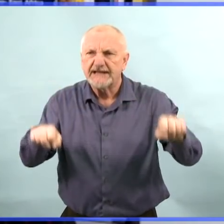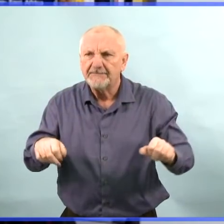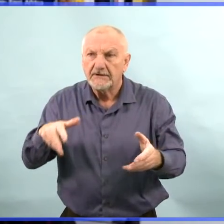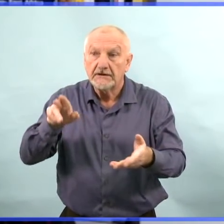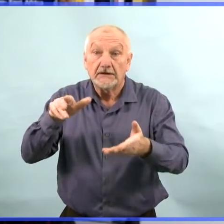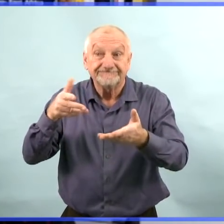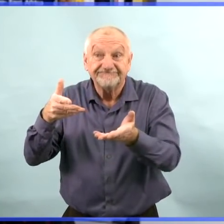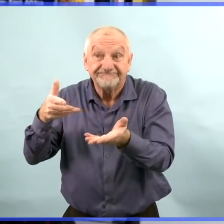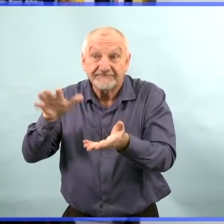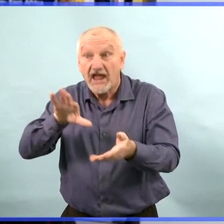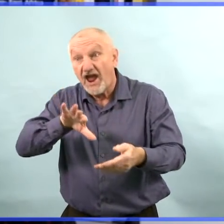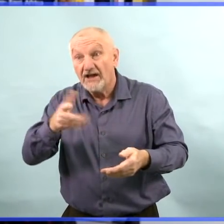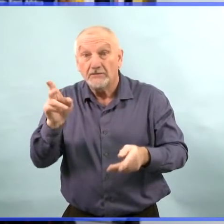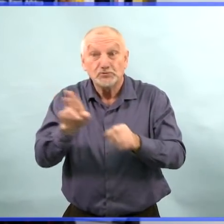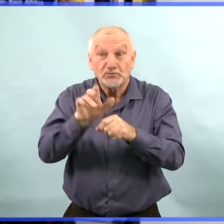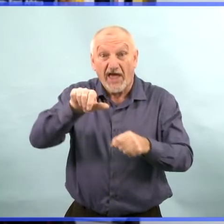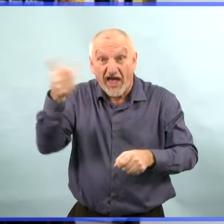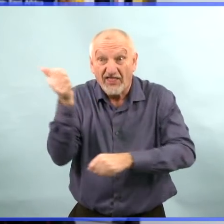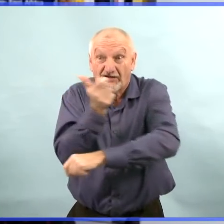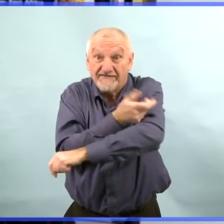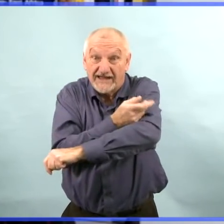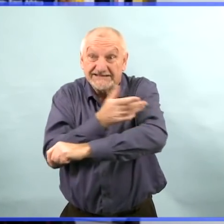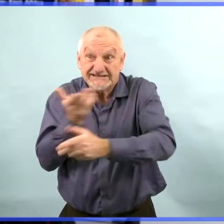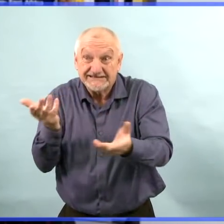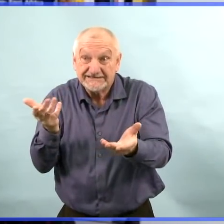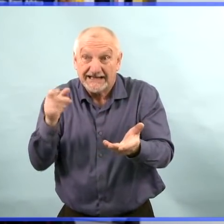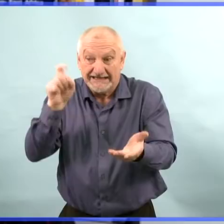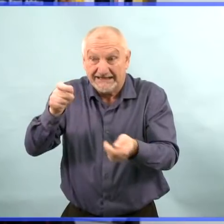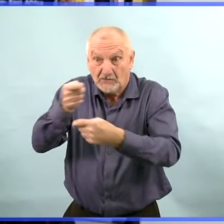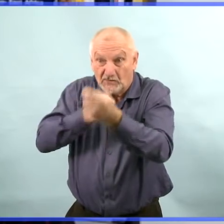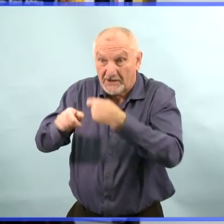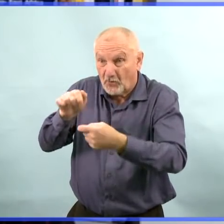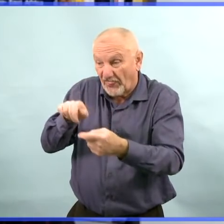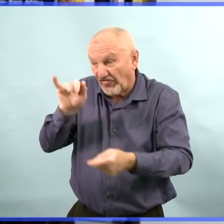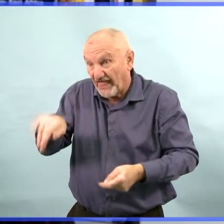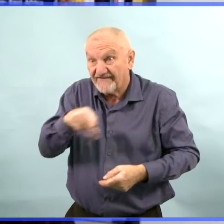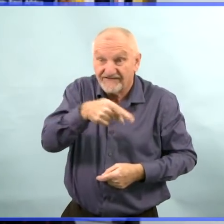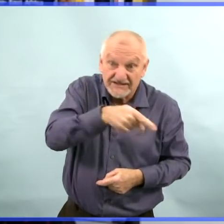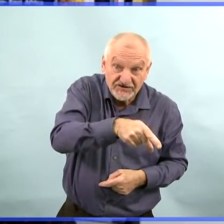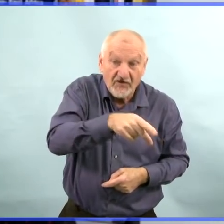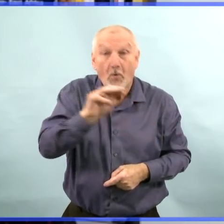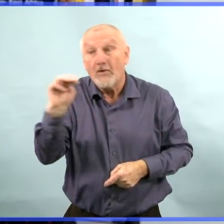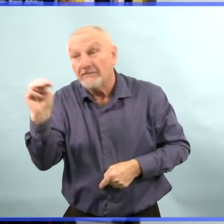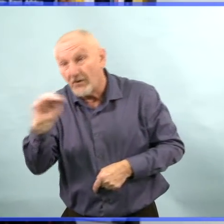of 18 and it has been six months since you're receiving your second dose it's time to check